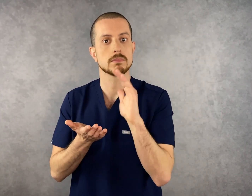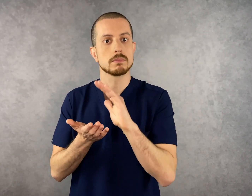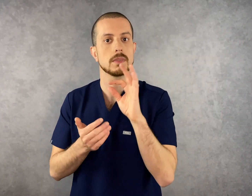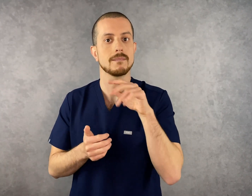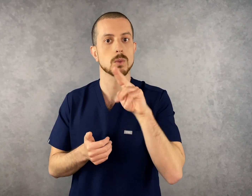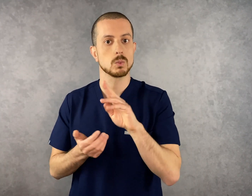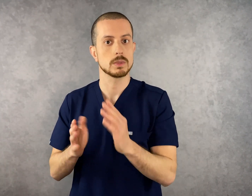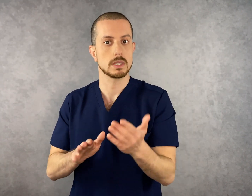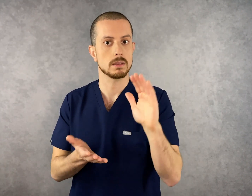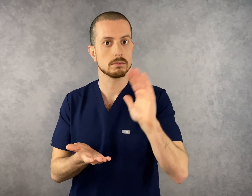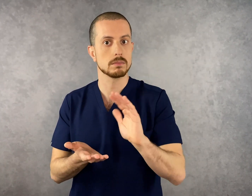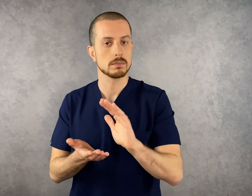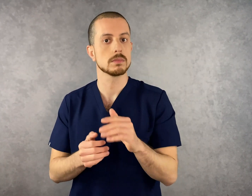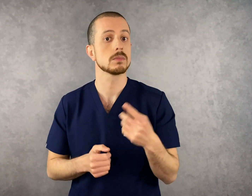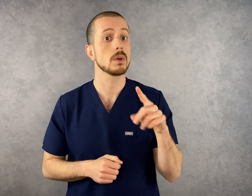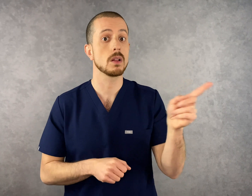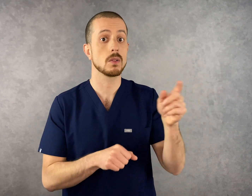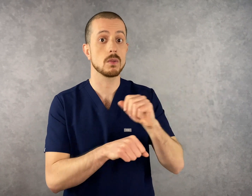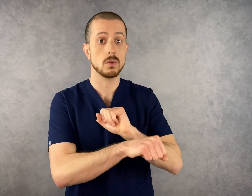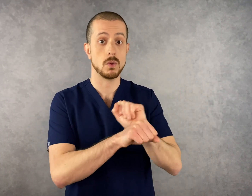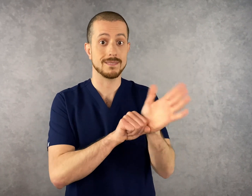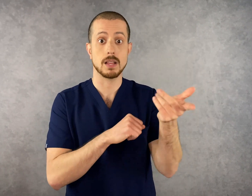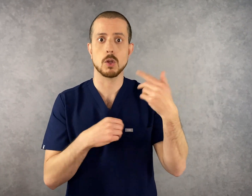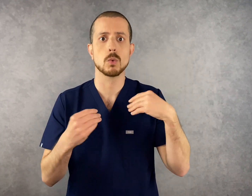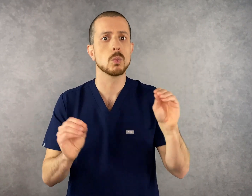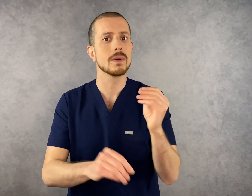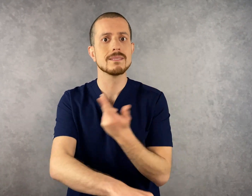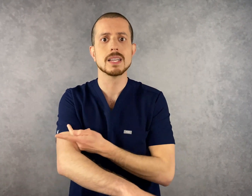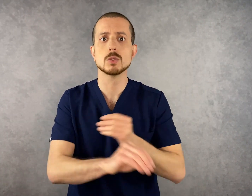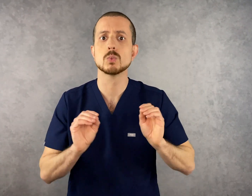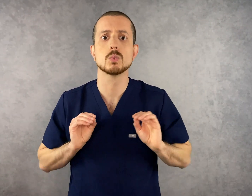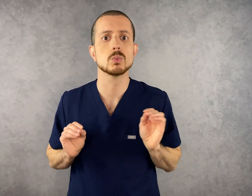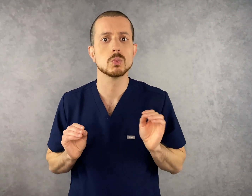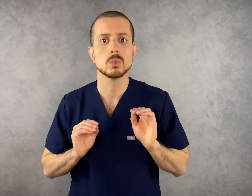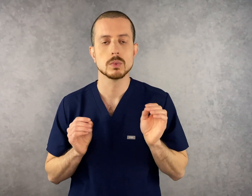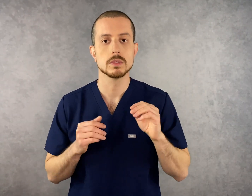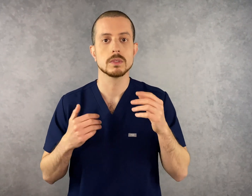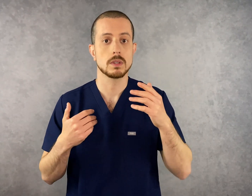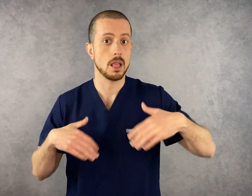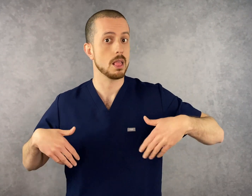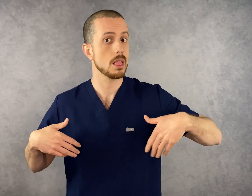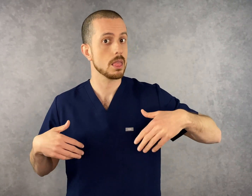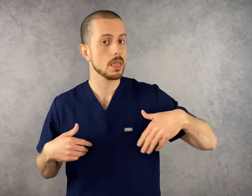number of flu deaths down. As for the coronavirus, there is no vaccine -- not yet.